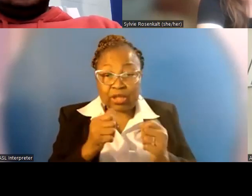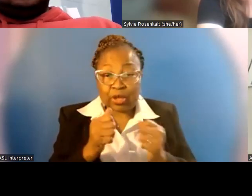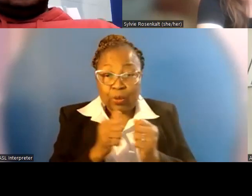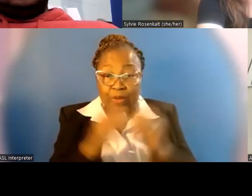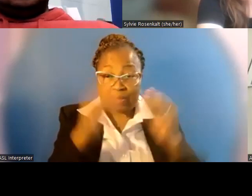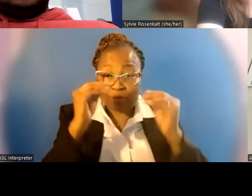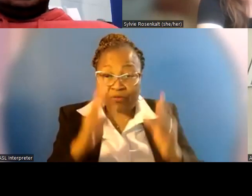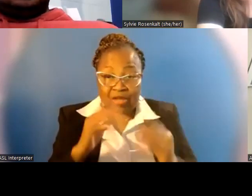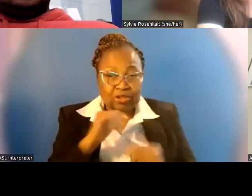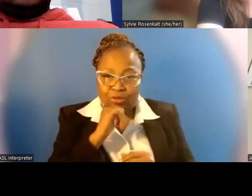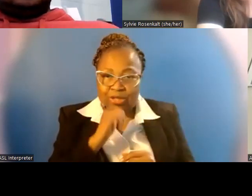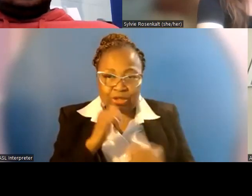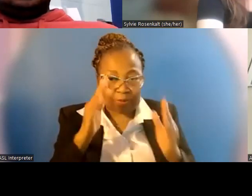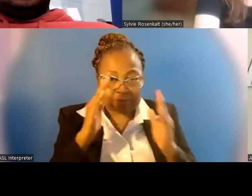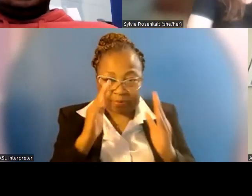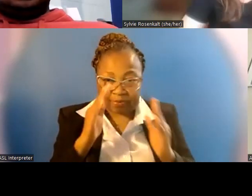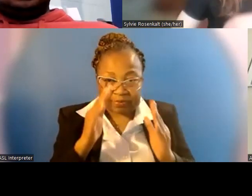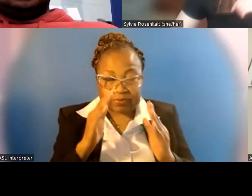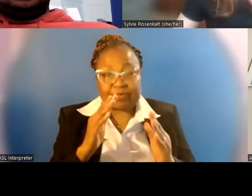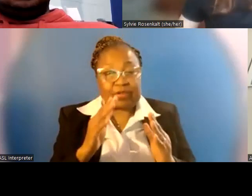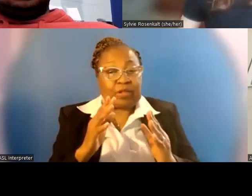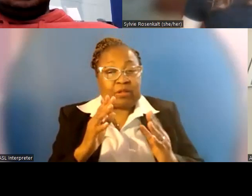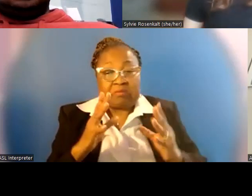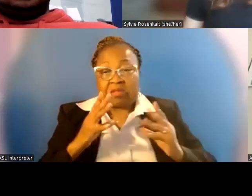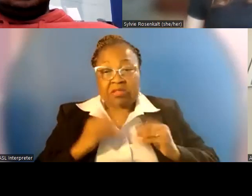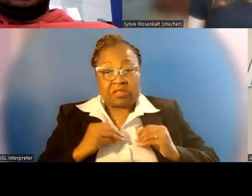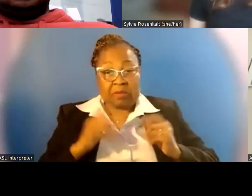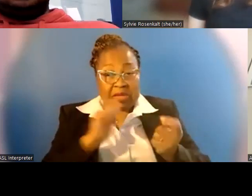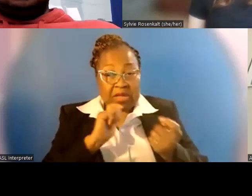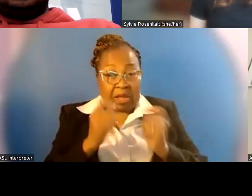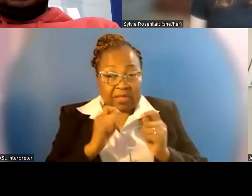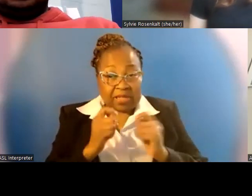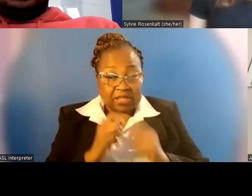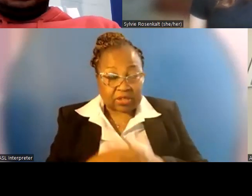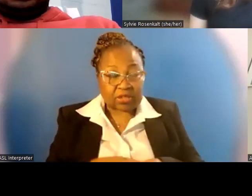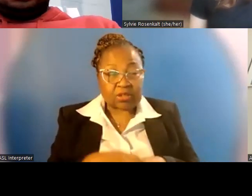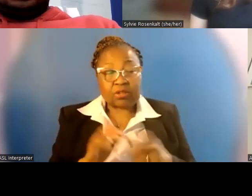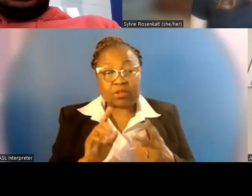to accommodations or navigating the physical campus.